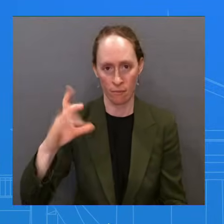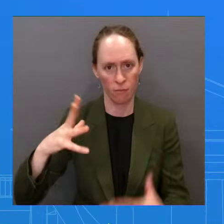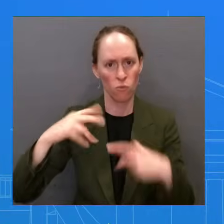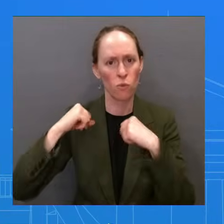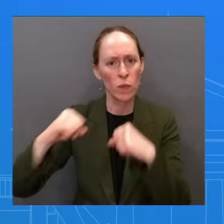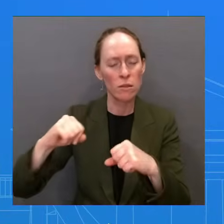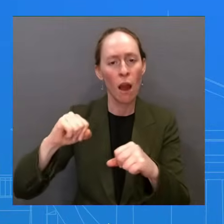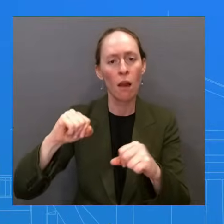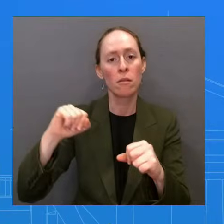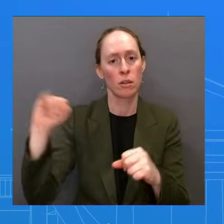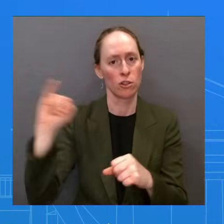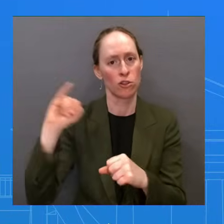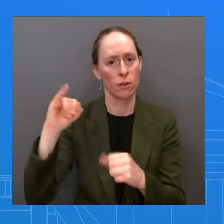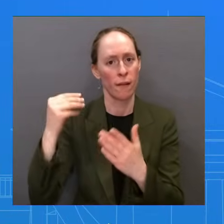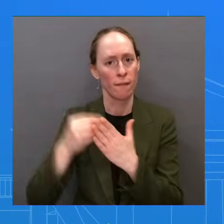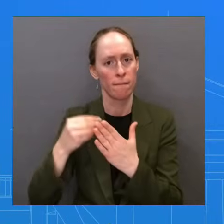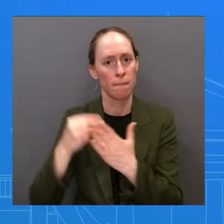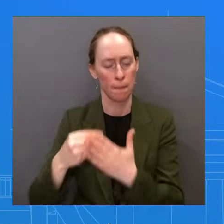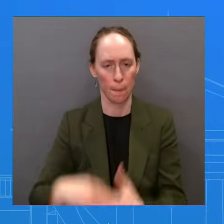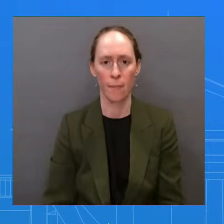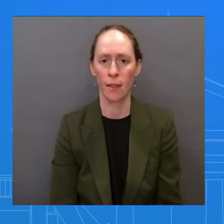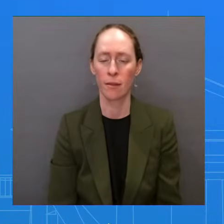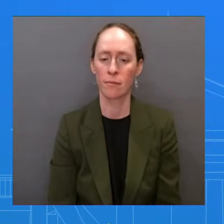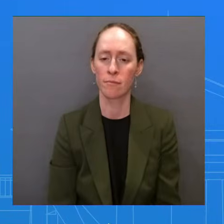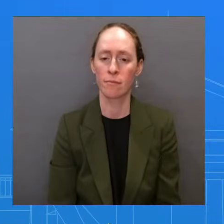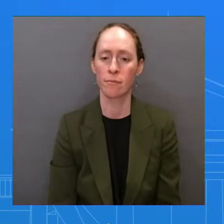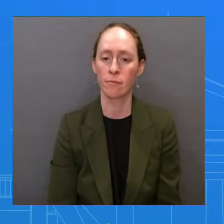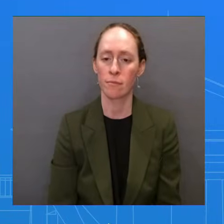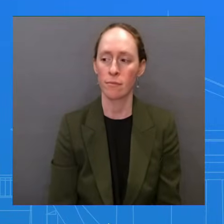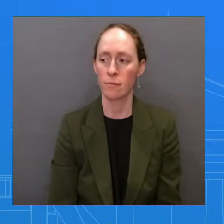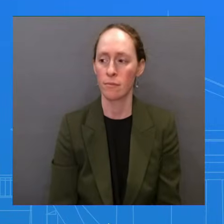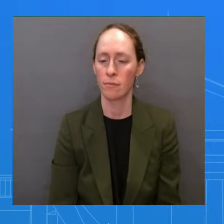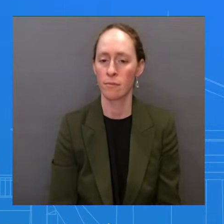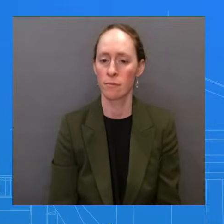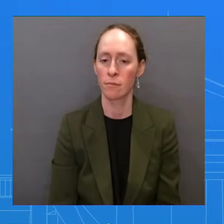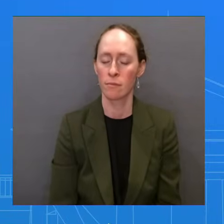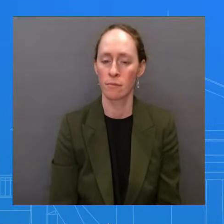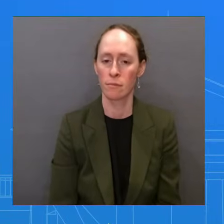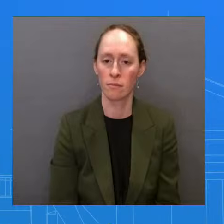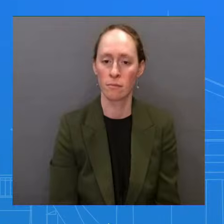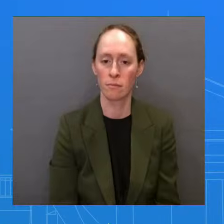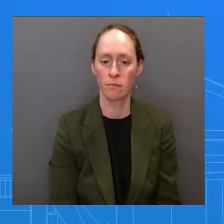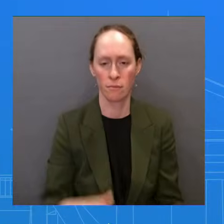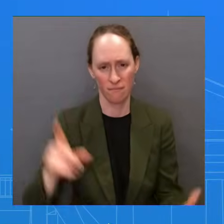of the banking system and to do so at no cost to tax- -- taxpayers. And that is something, again,